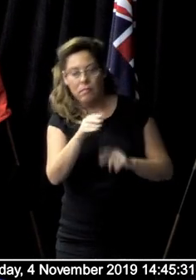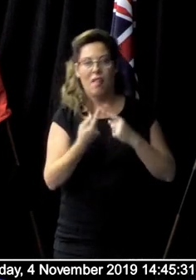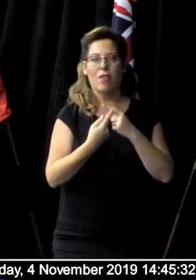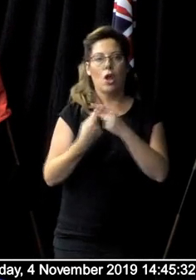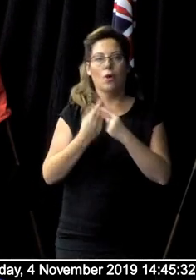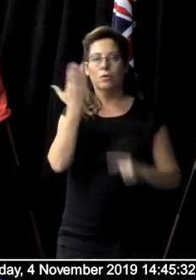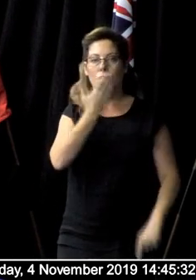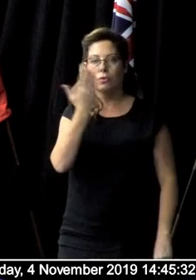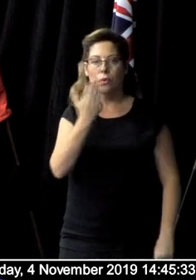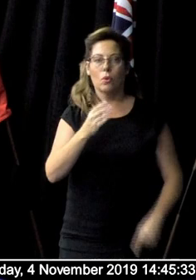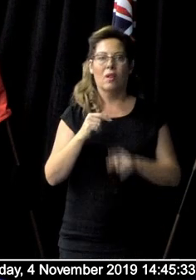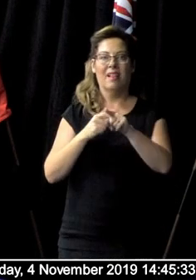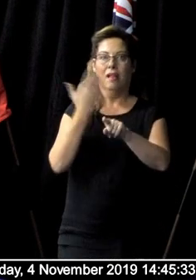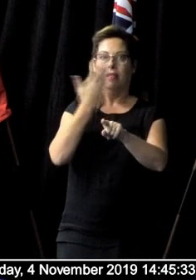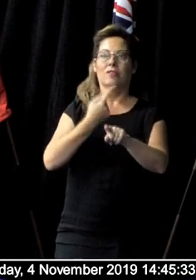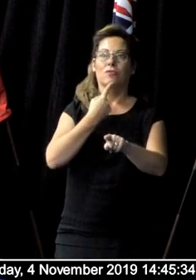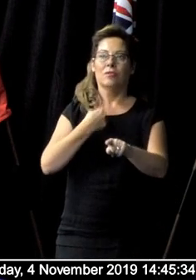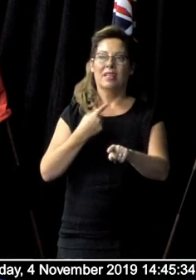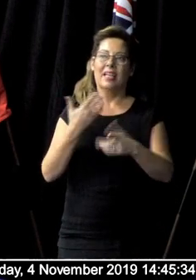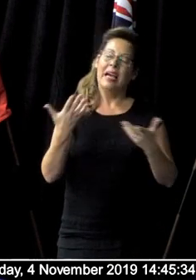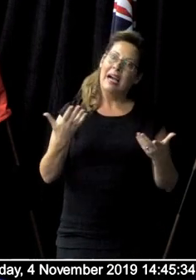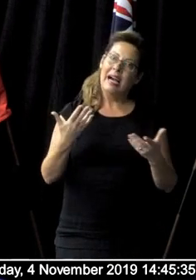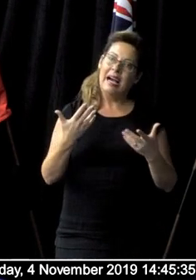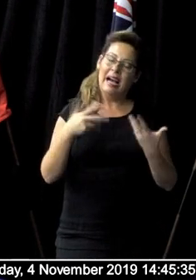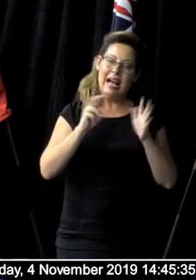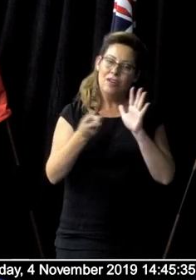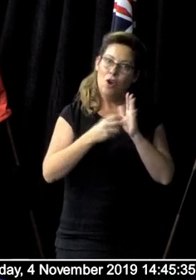was a – an enrolment halfway through the school year that there would be no